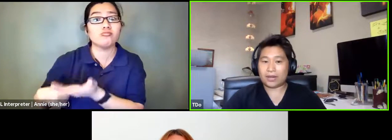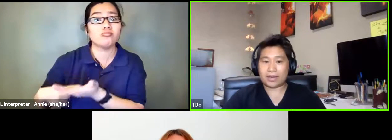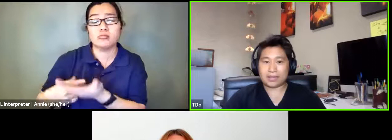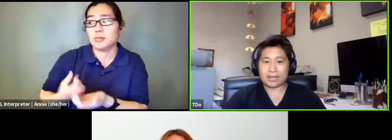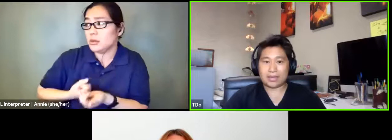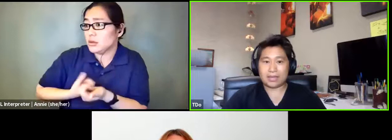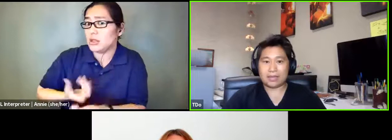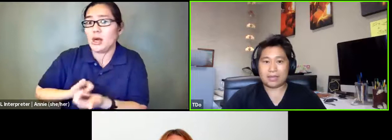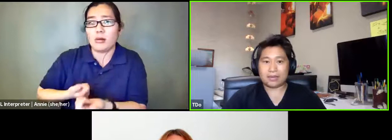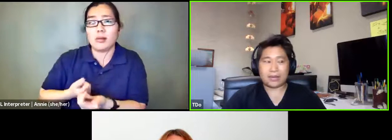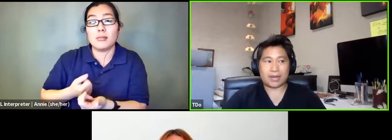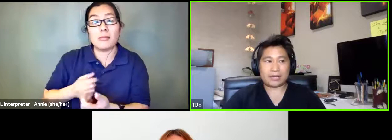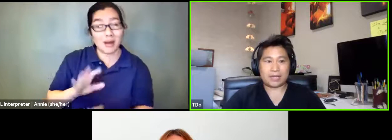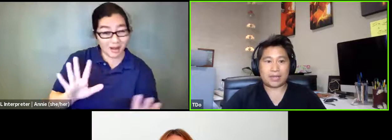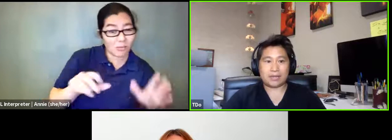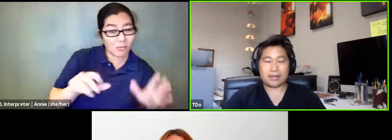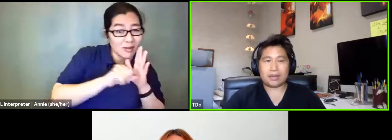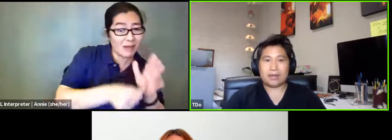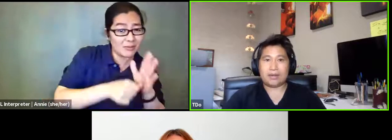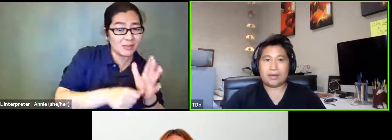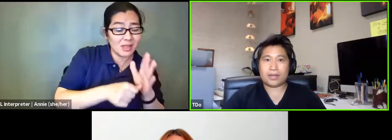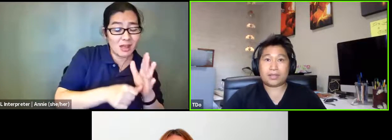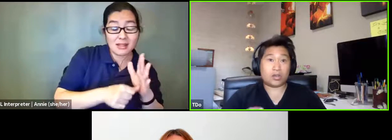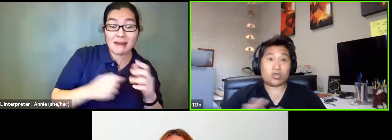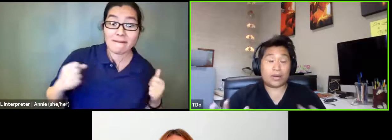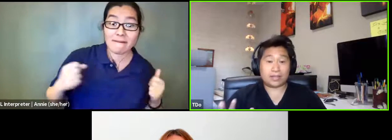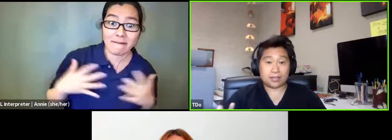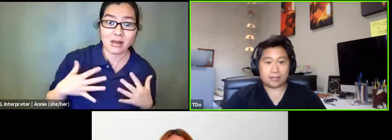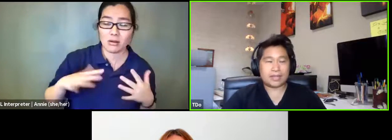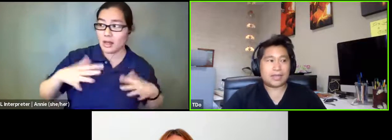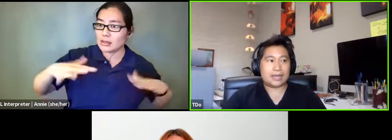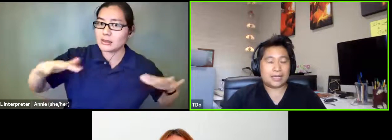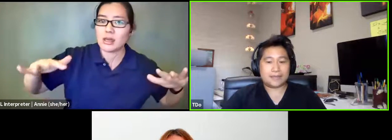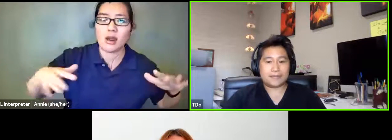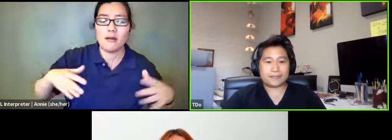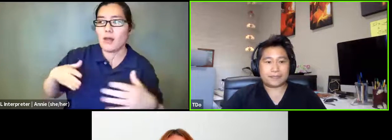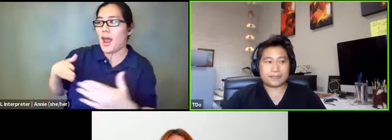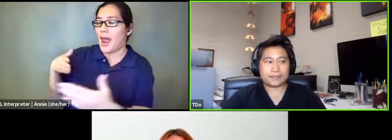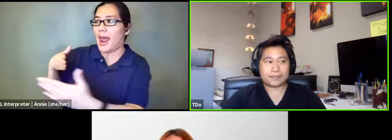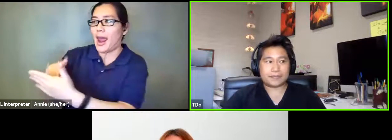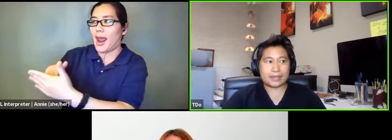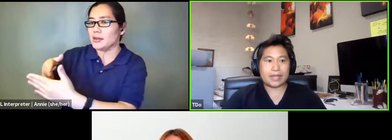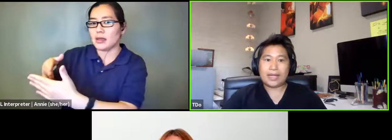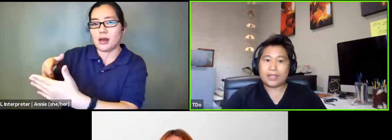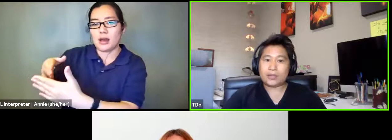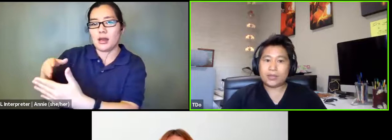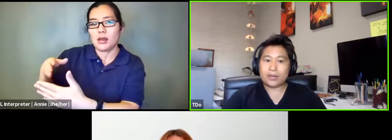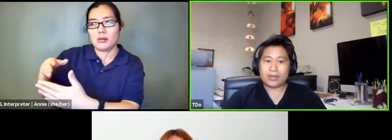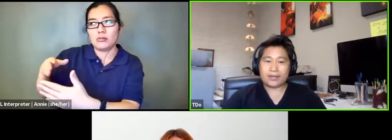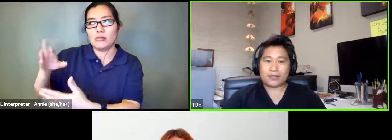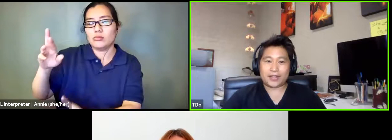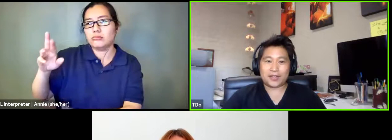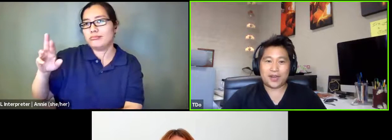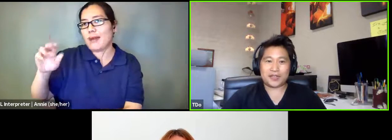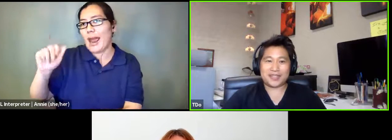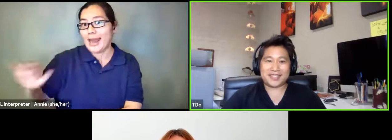fear and anxiety about anti-racism or just racism is really real and it affects your nervous system.